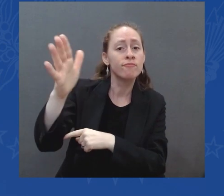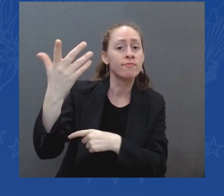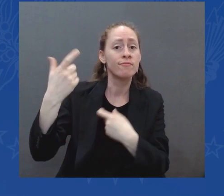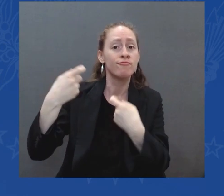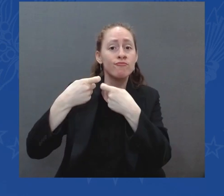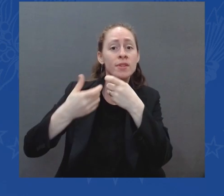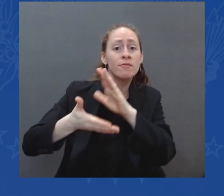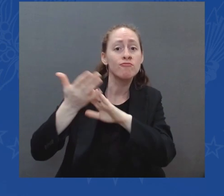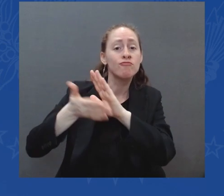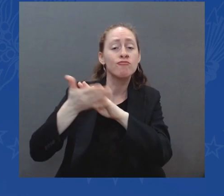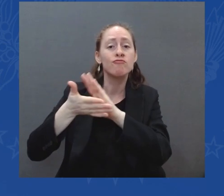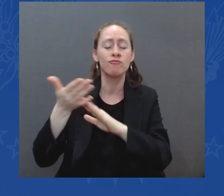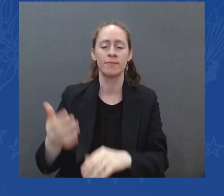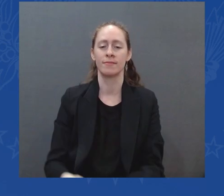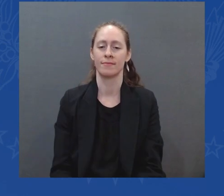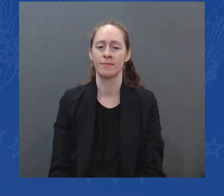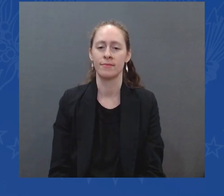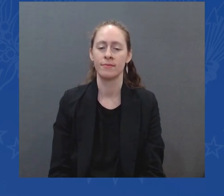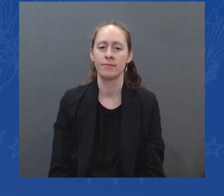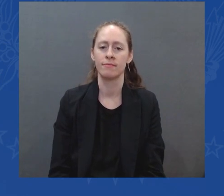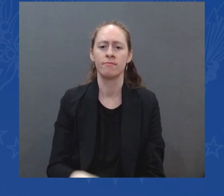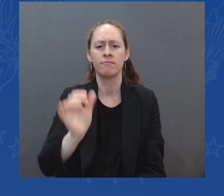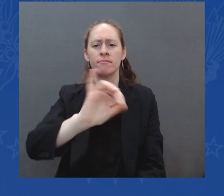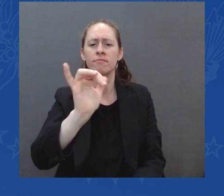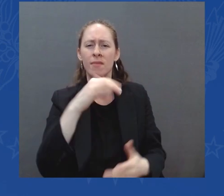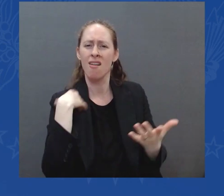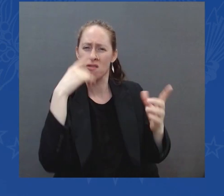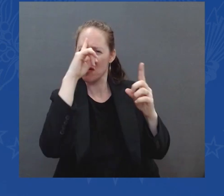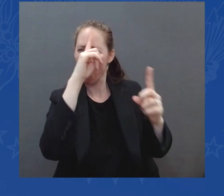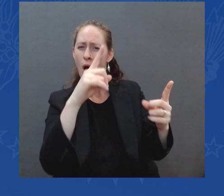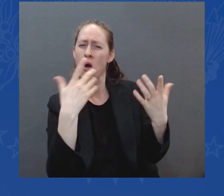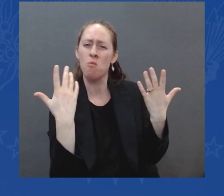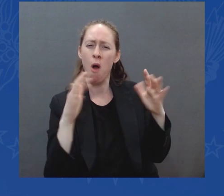if they were energy independent. It would change the nature of so much.